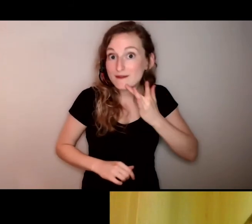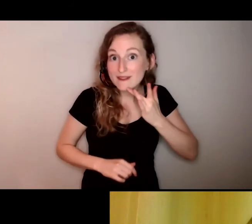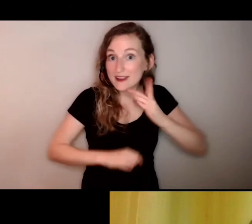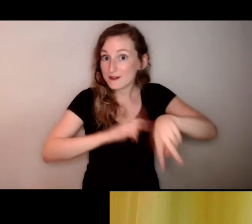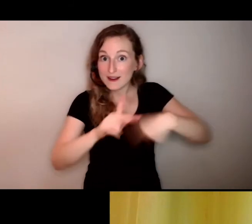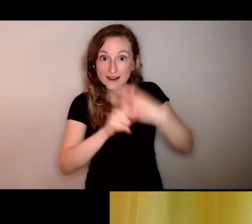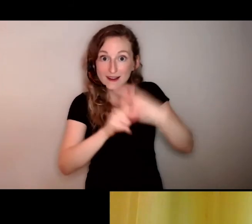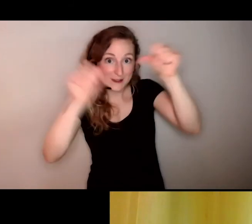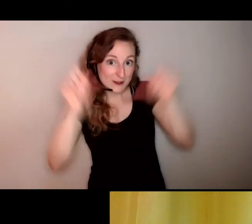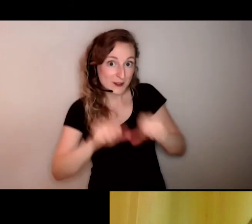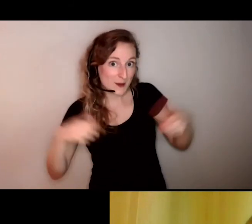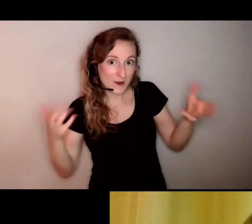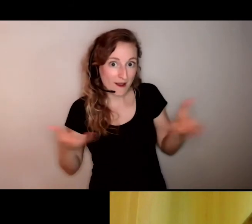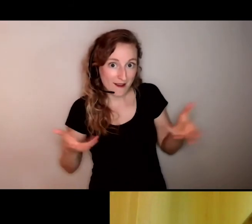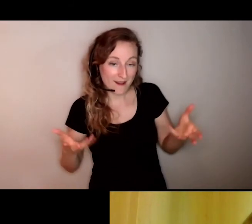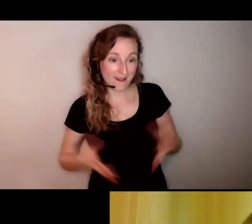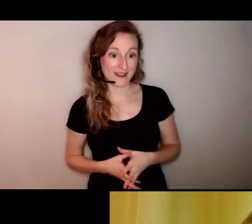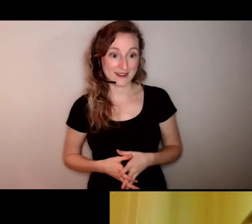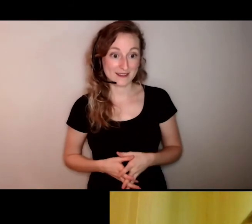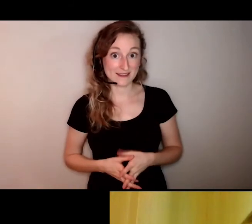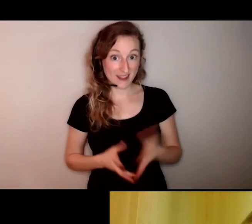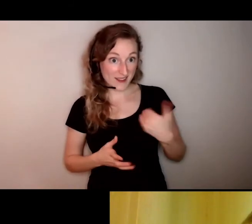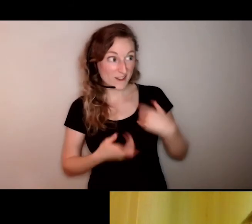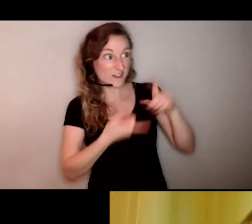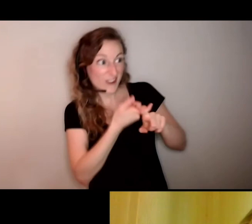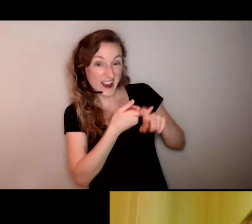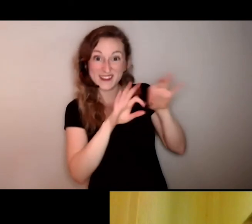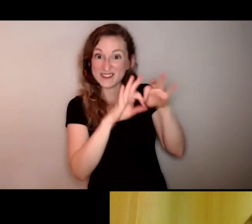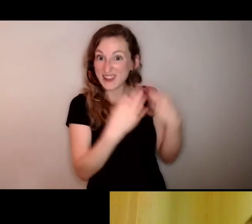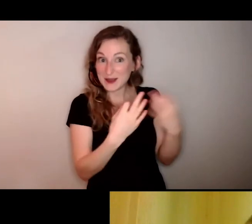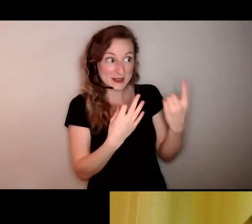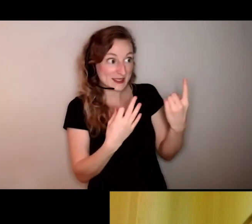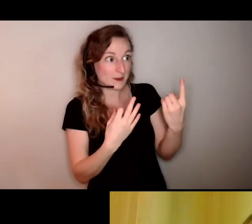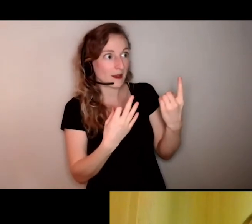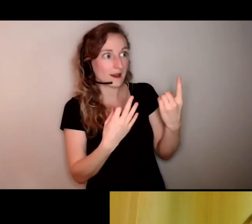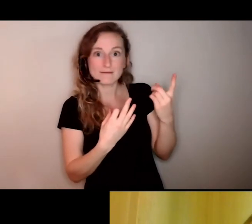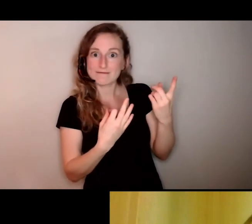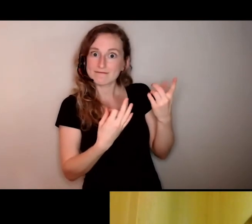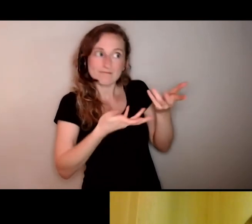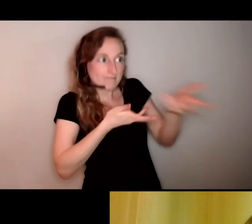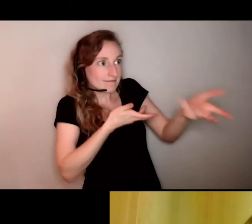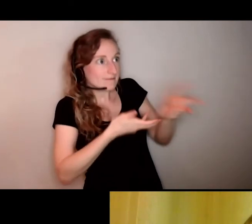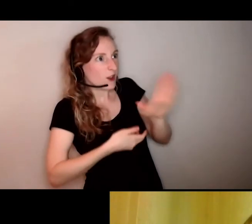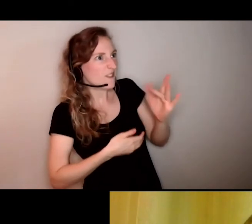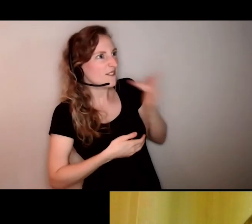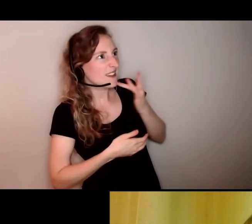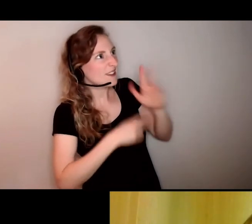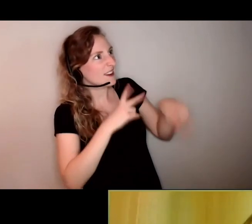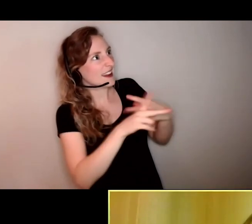If you have a friend or family member nearby, tell them about the kinds of shapes you like and ask them about their favorites.